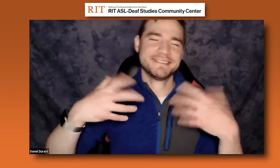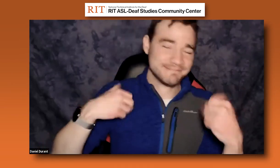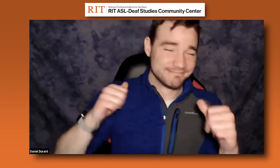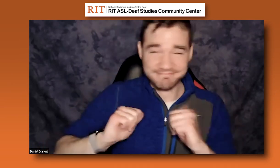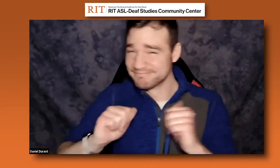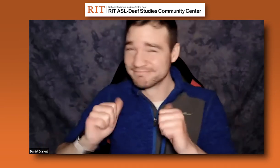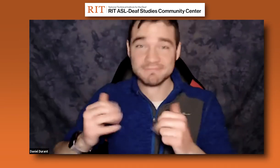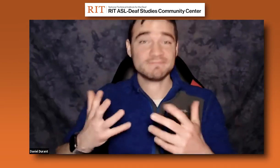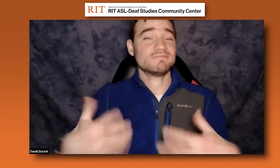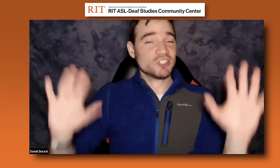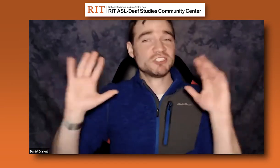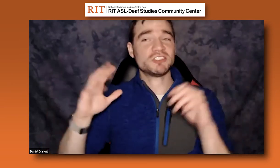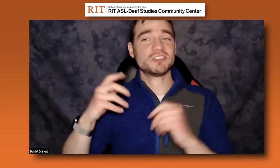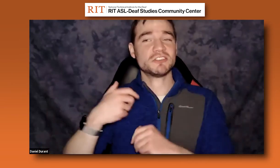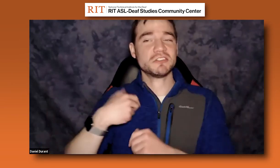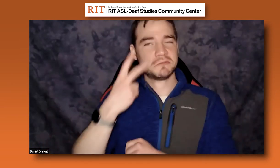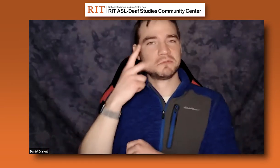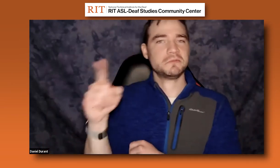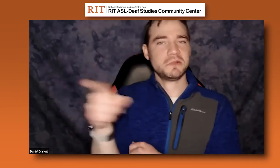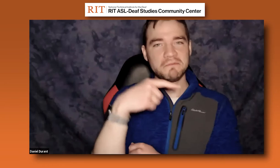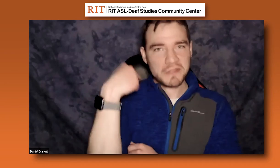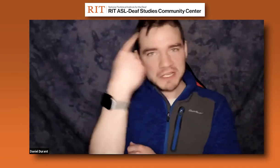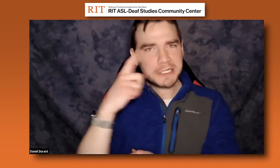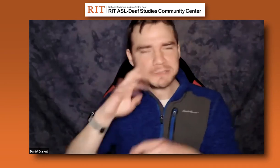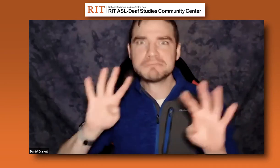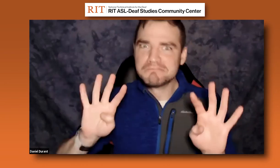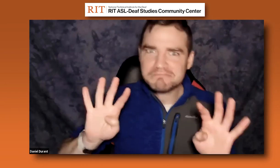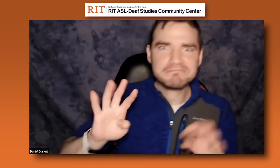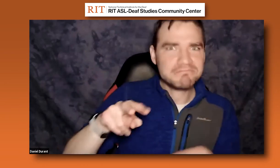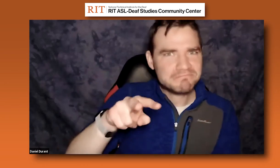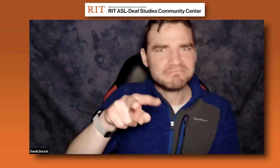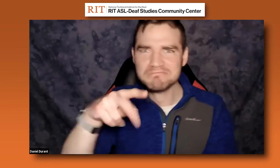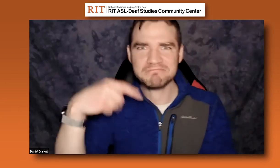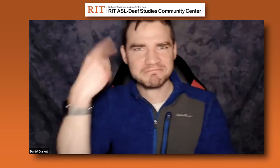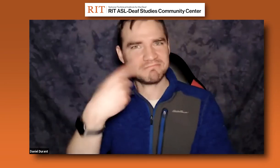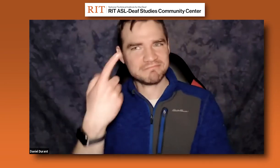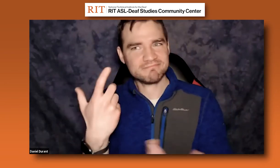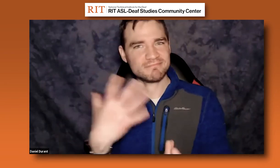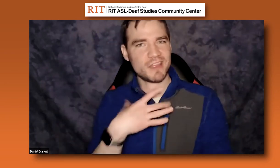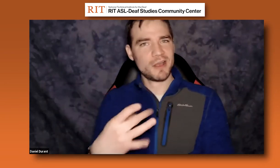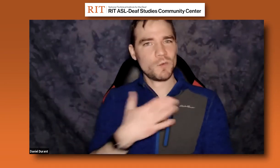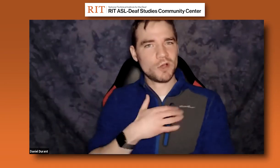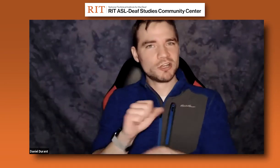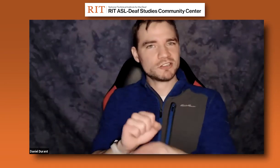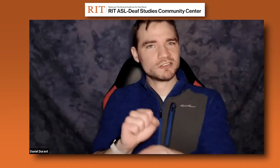but I finished my audition, I looked at their faces, and they were all smiling and nodding, they seemed